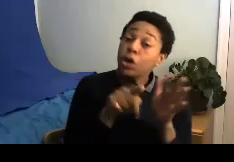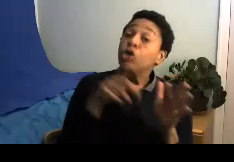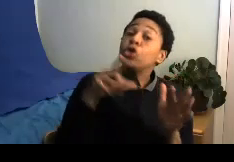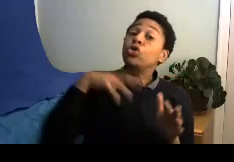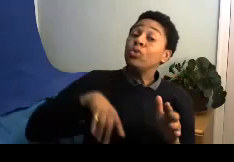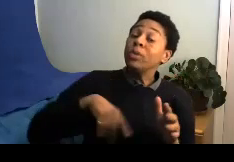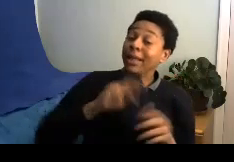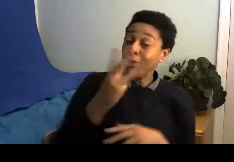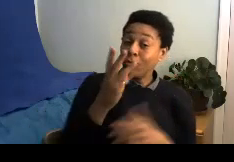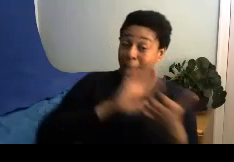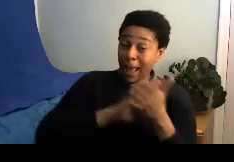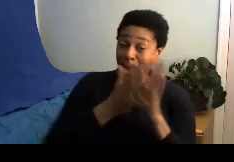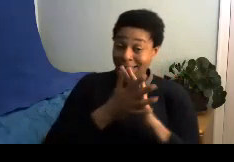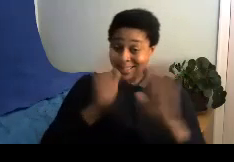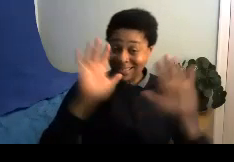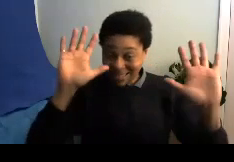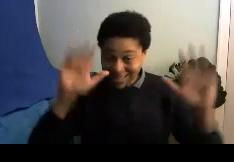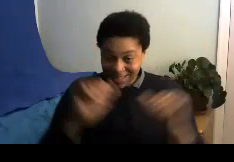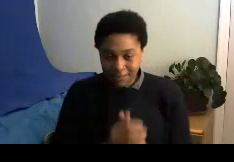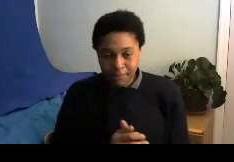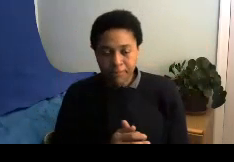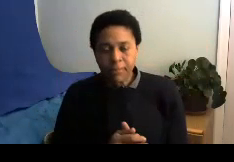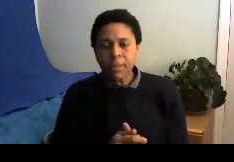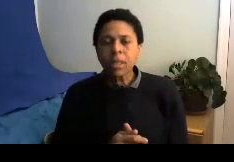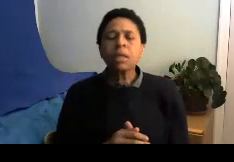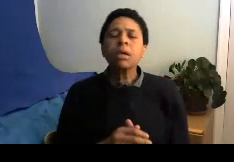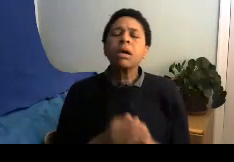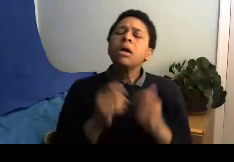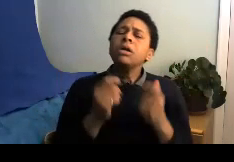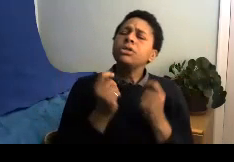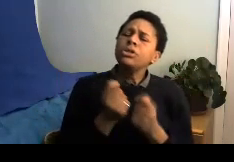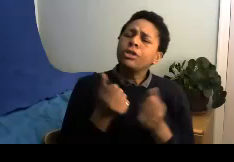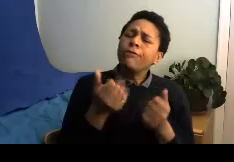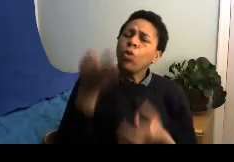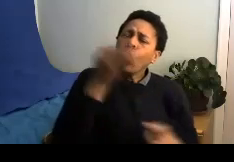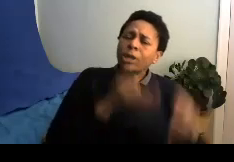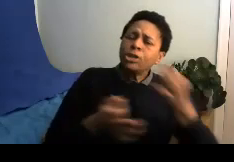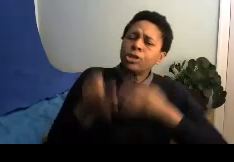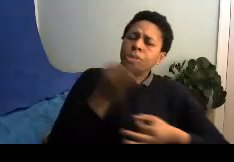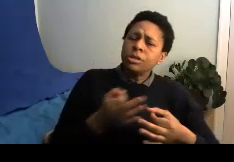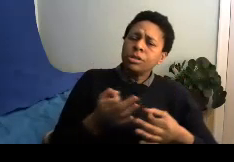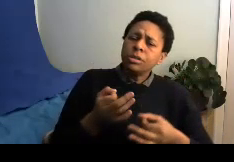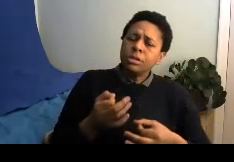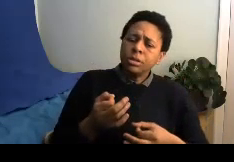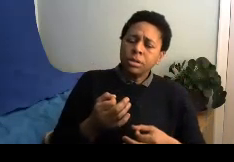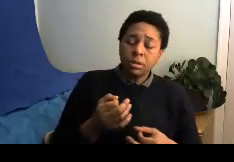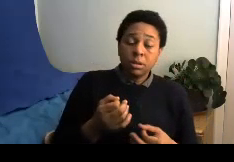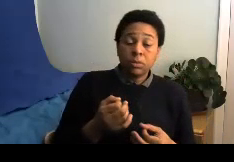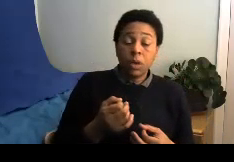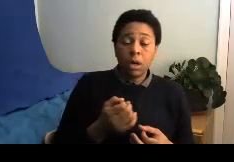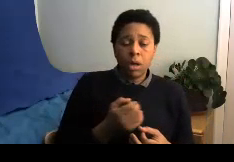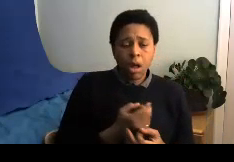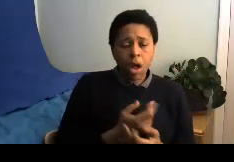Dan: Okay, fab. And we've got a few questions. And I'm going to add to all the questions, but in a slightly different order